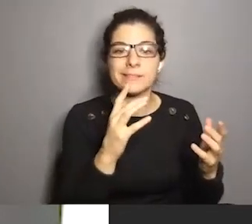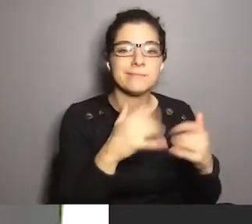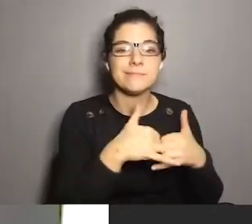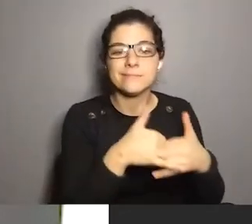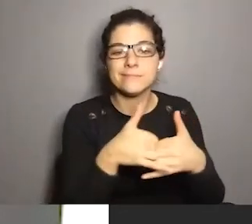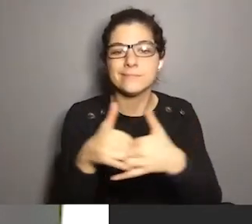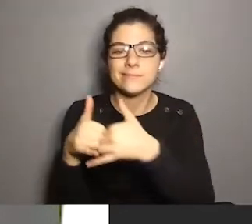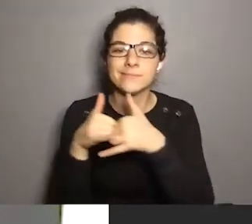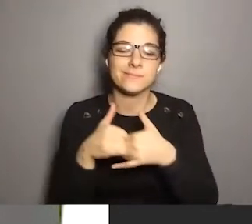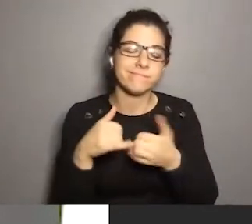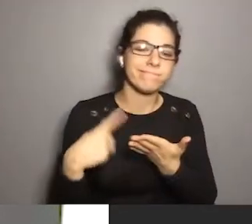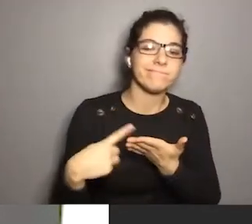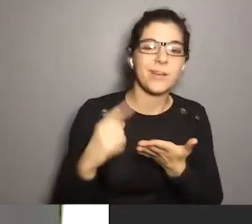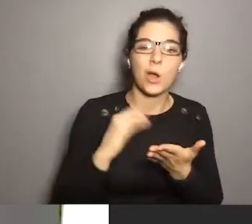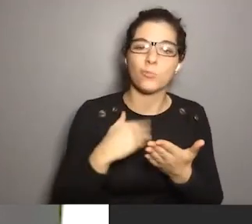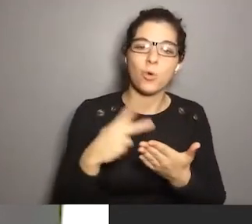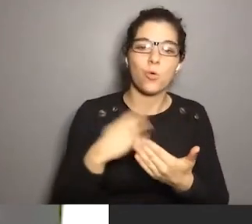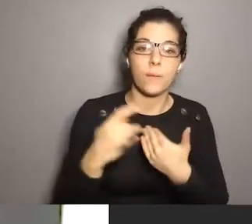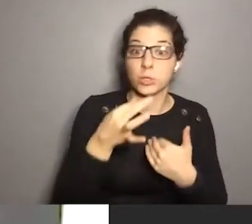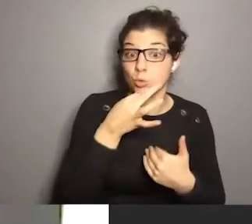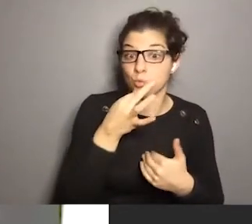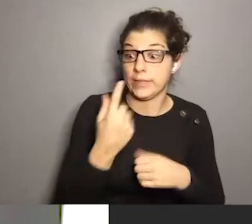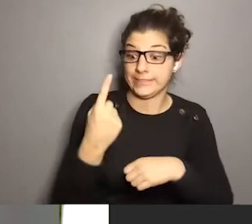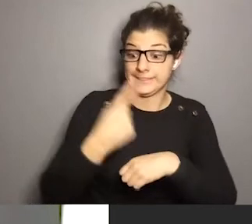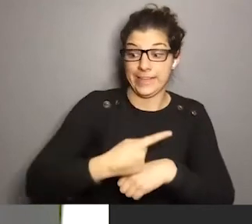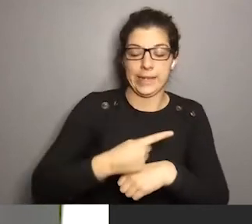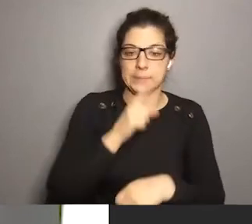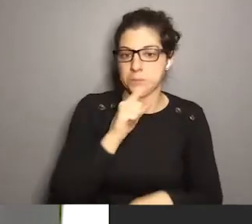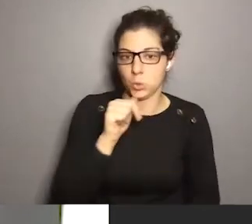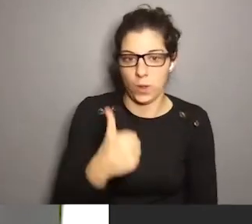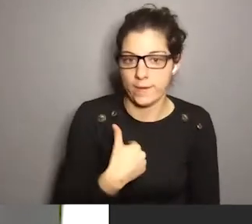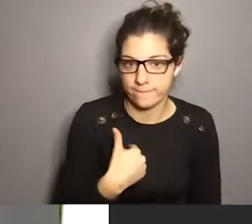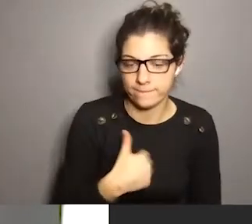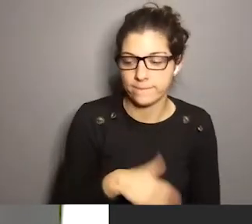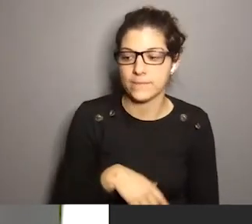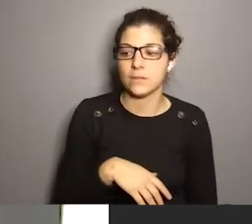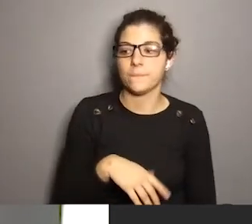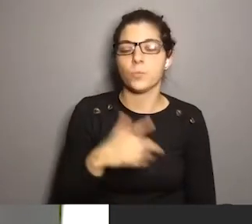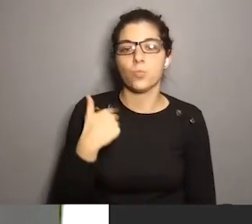So that's gonna be coming up. I don't have a date for that yet as like we were on a pause.